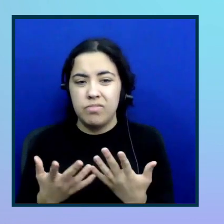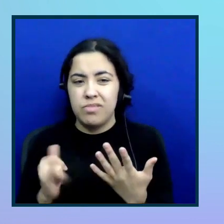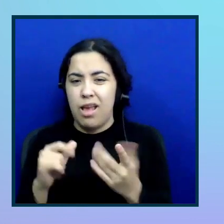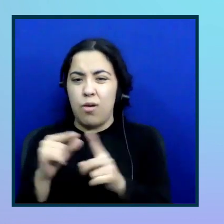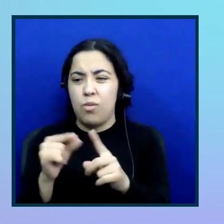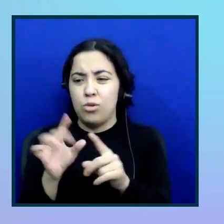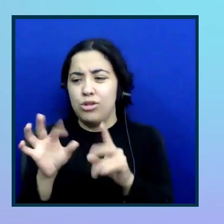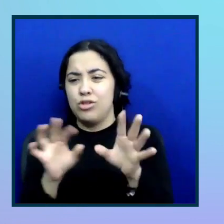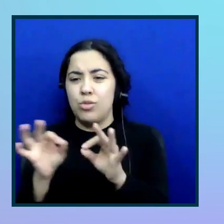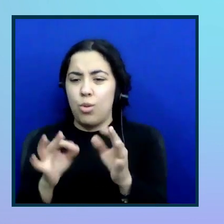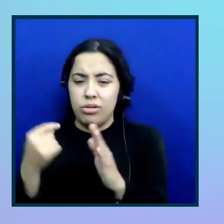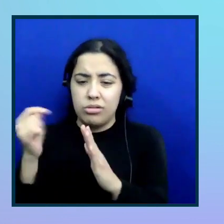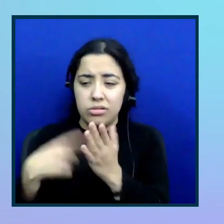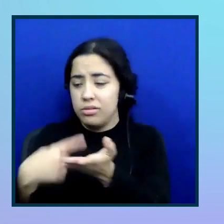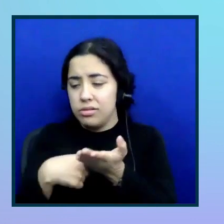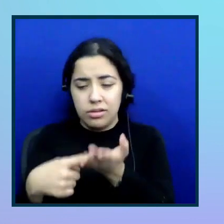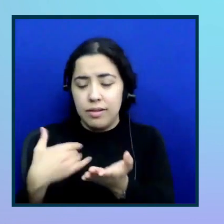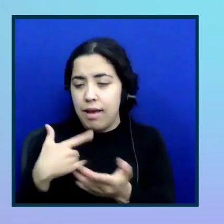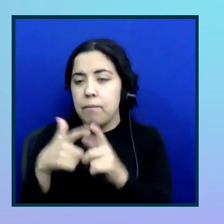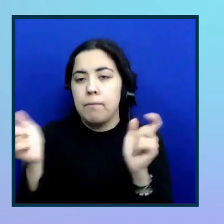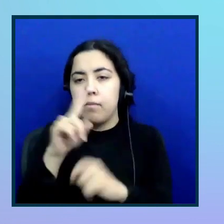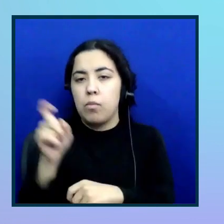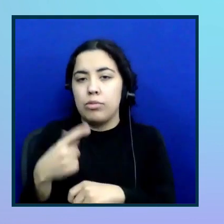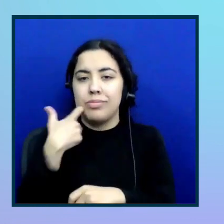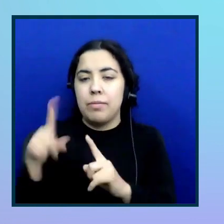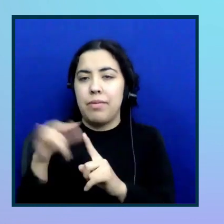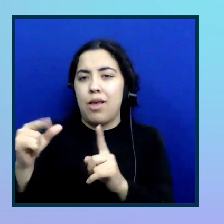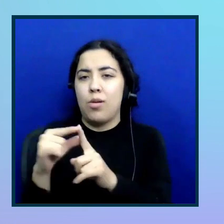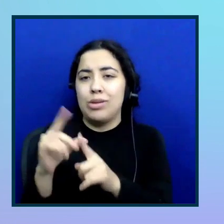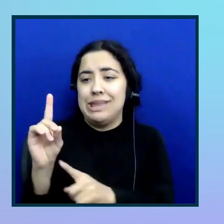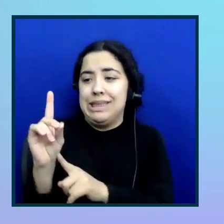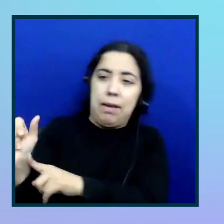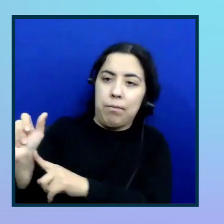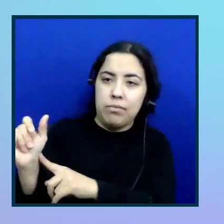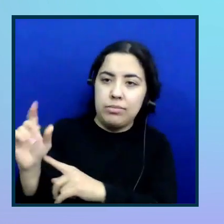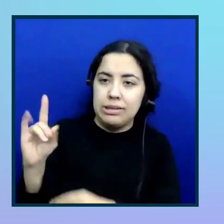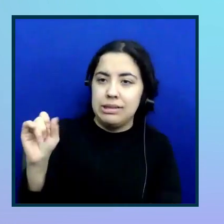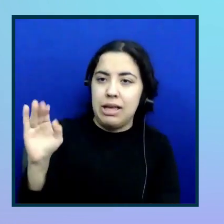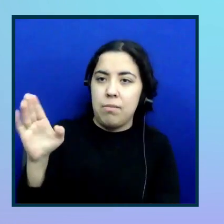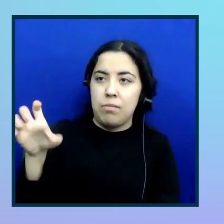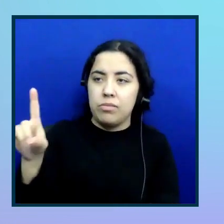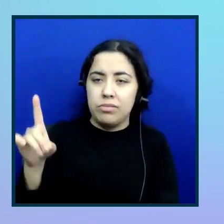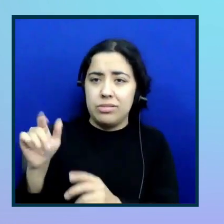and like, there's a big question that went around recently about the word disabled, using the word disabled to describe a control